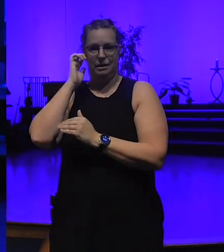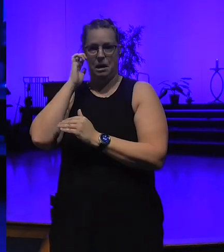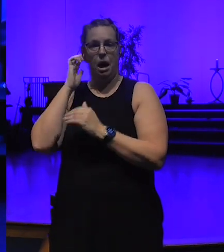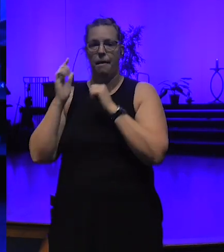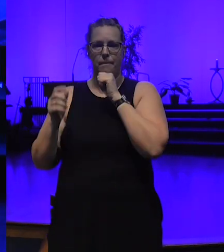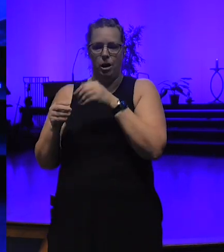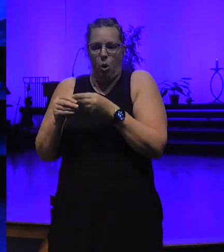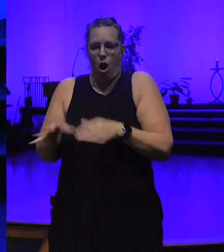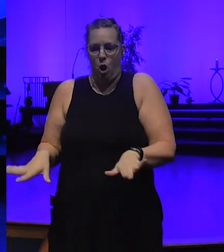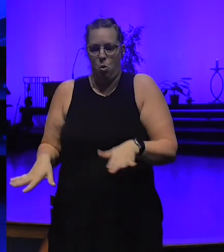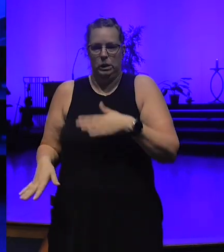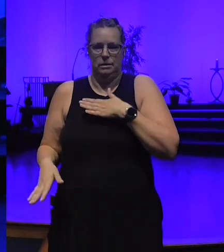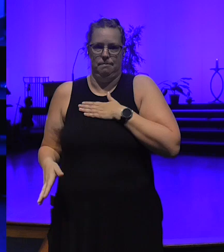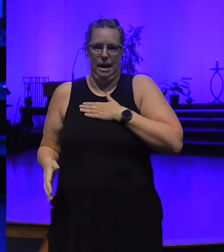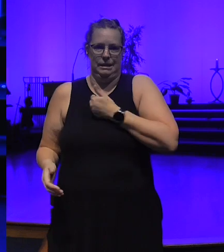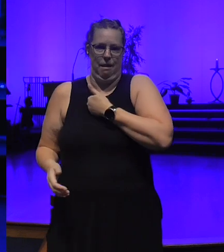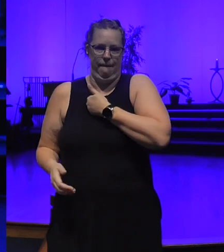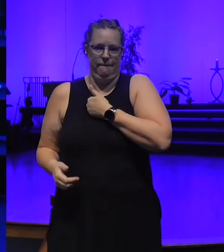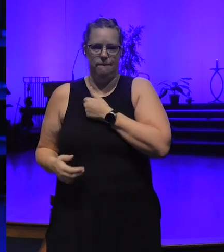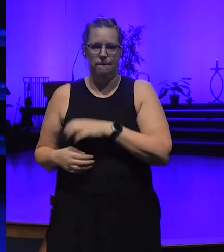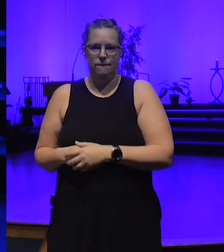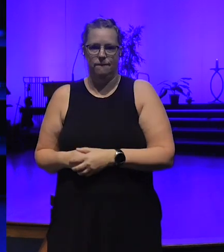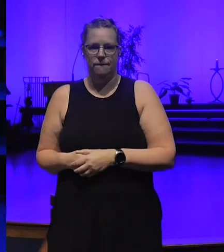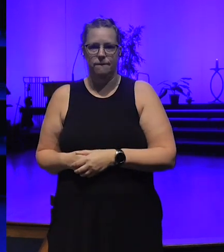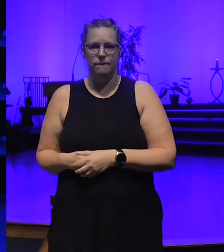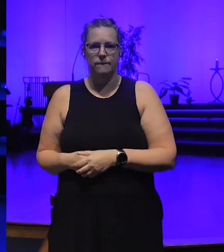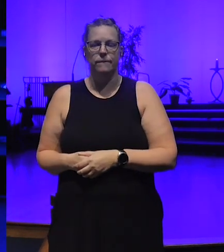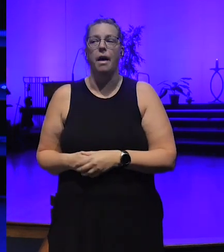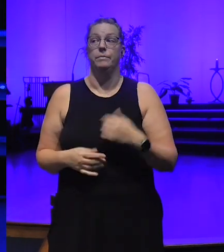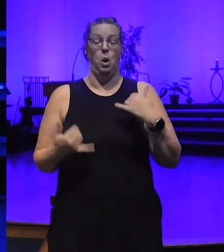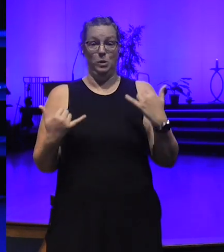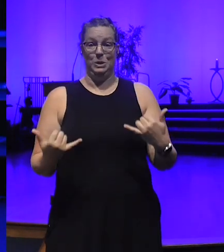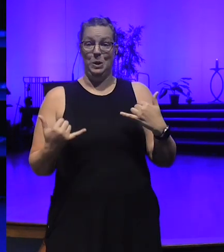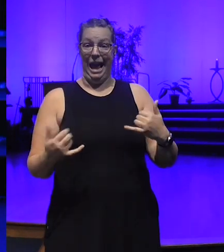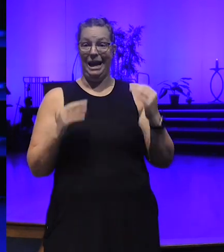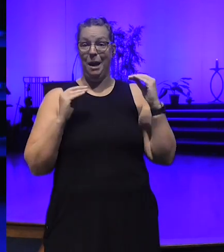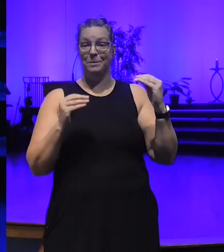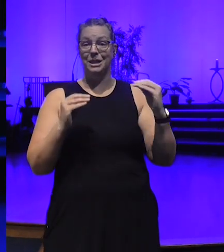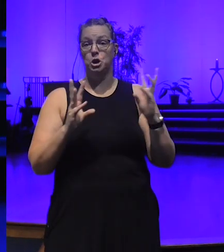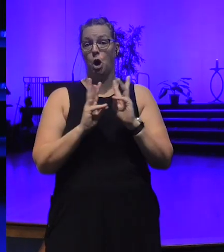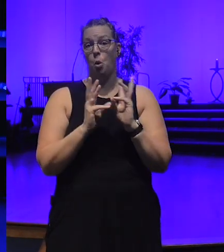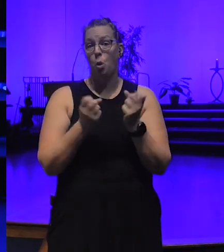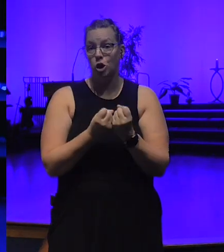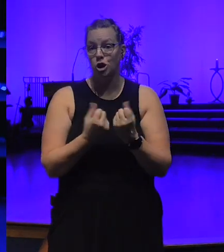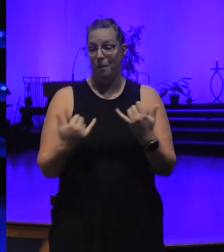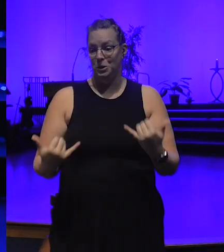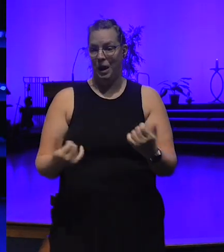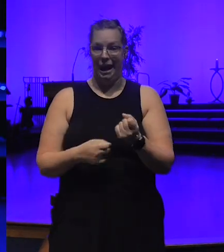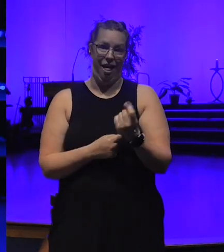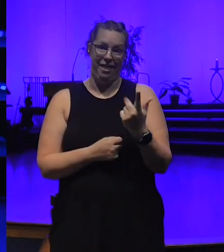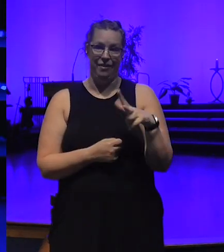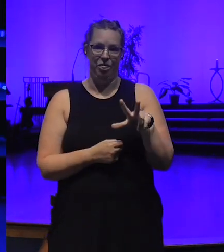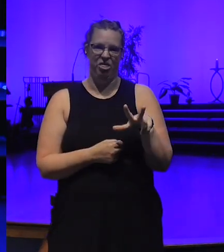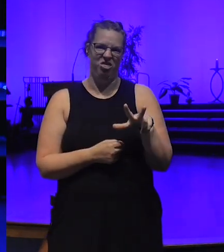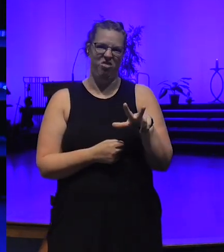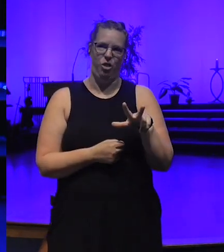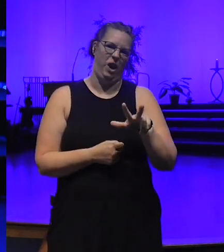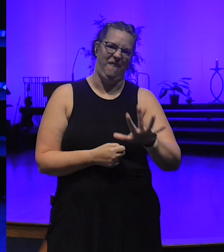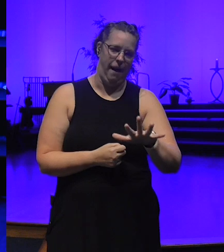composure I get to teach a workshop today in the vote um after service 11:30 35ish um that's about